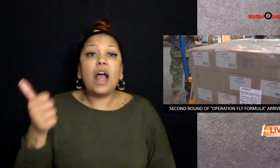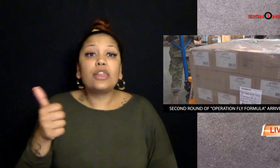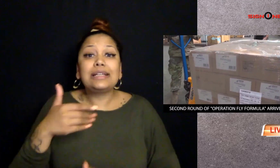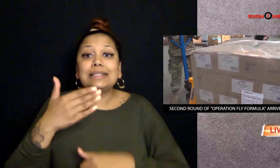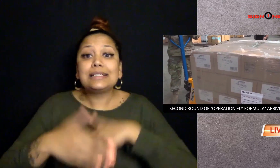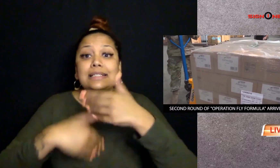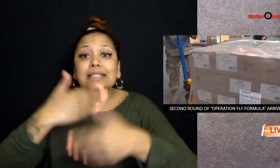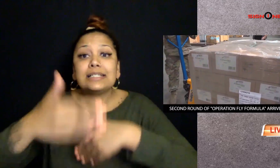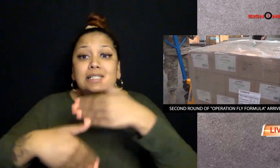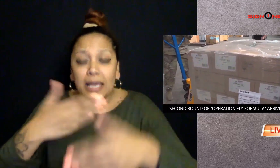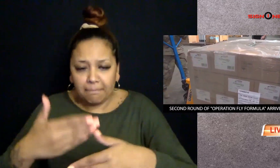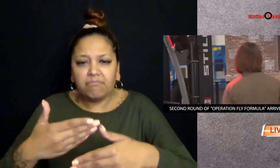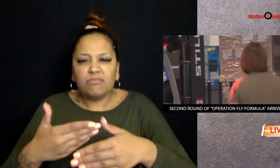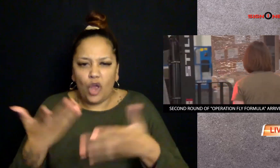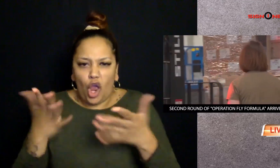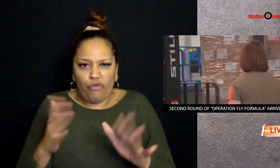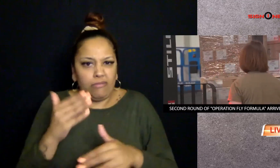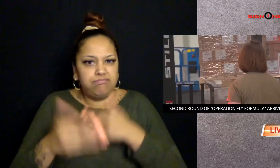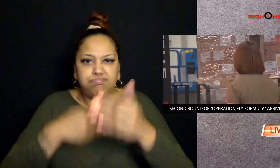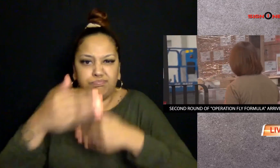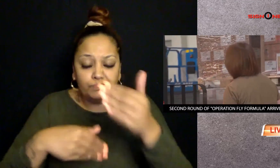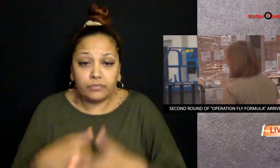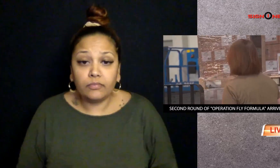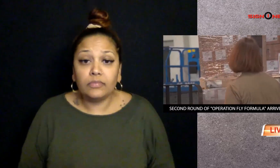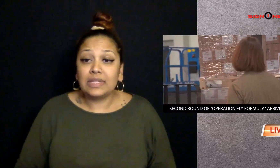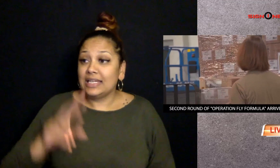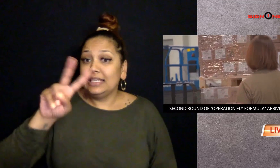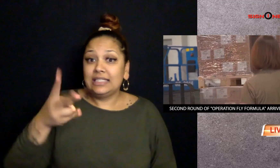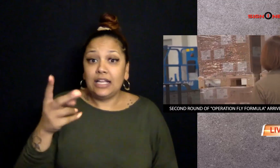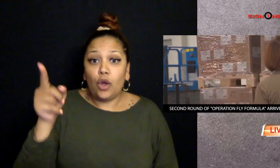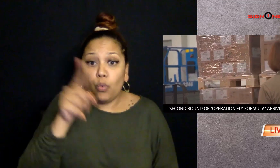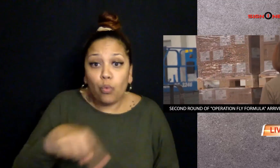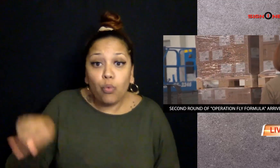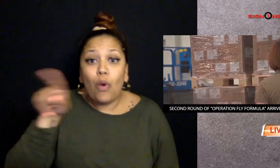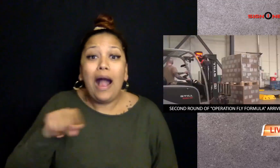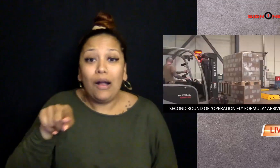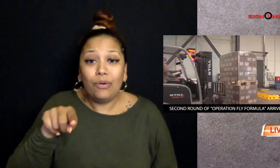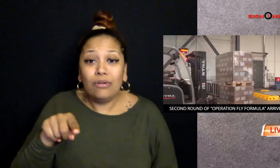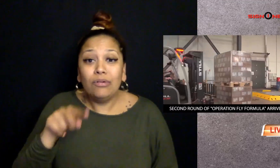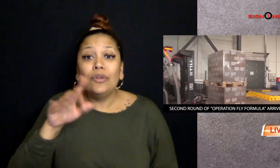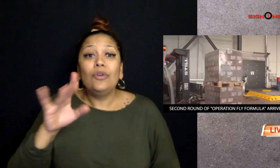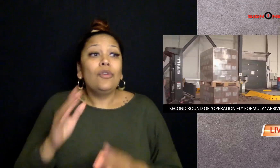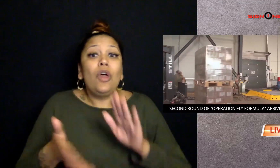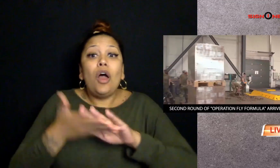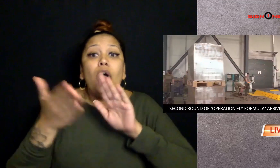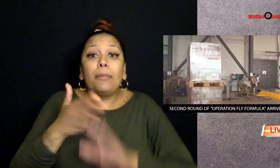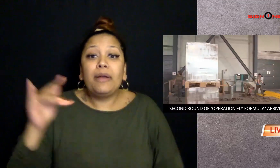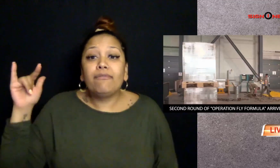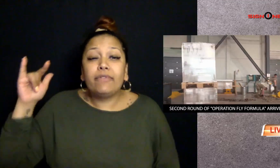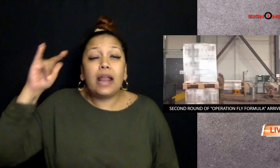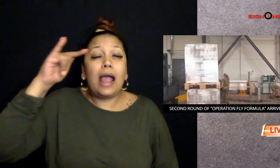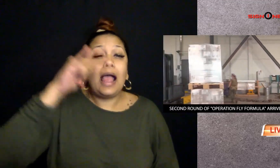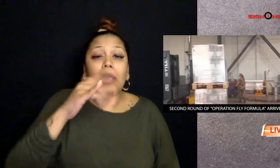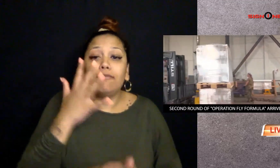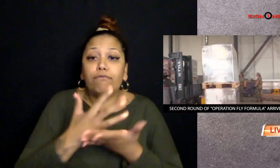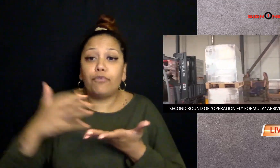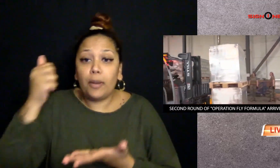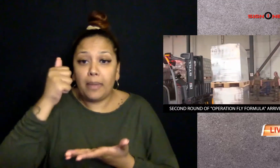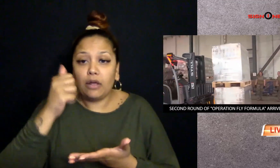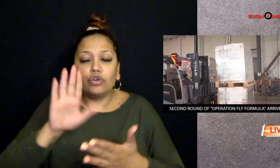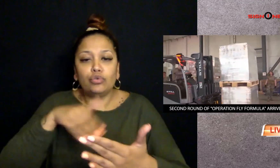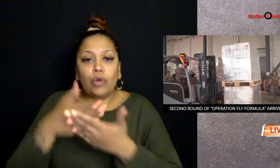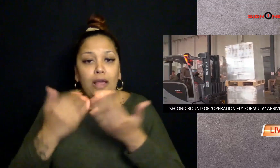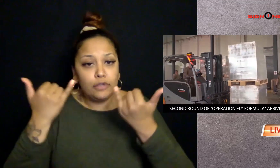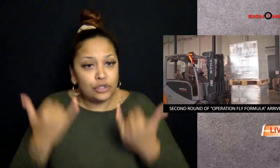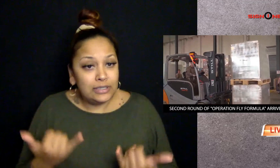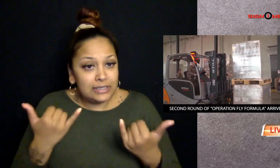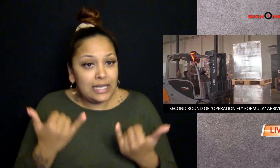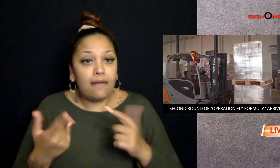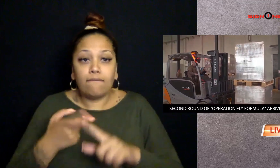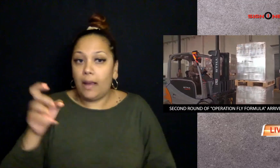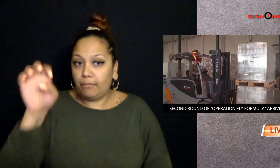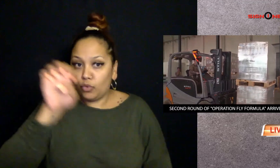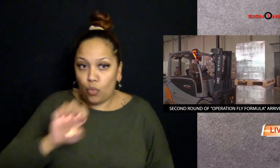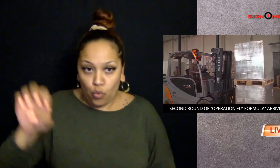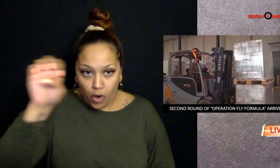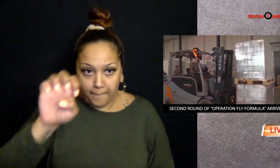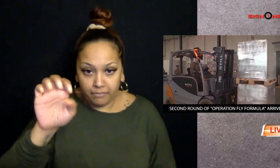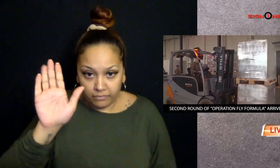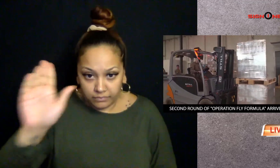meantime other steps are being taken the second round of operation fly formula arrived today